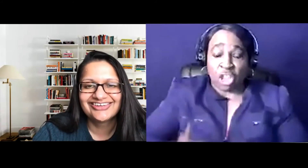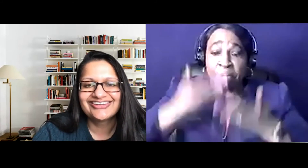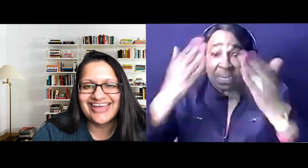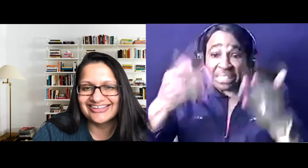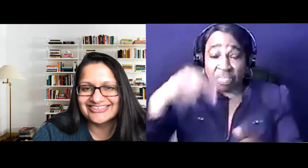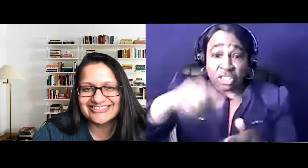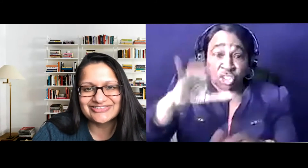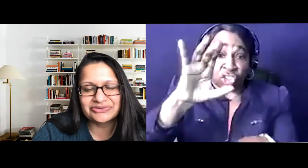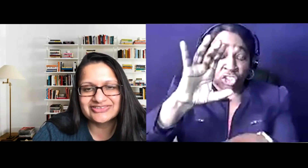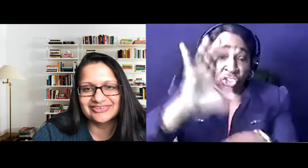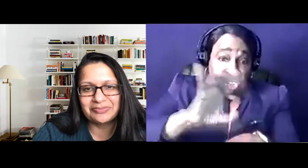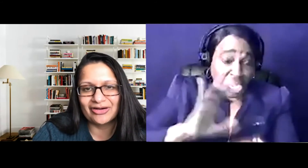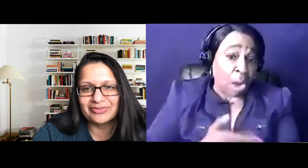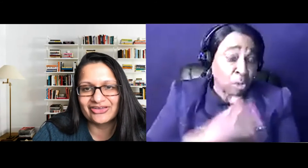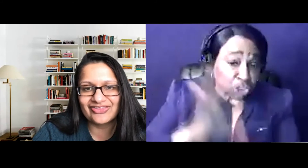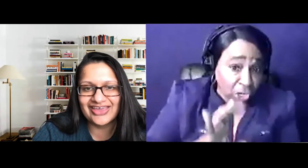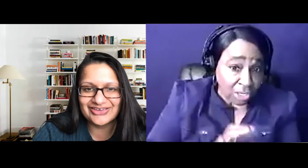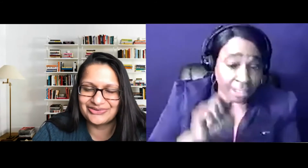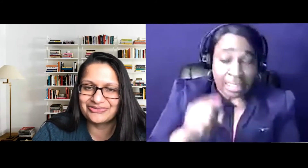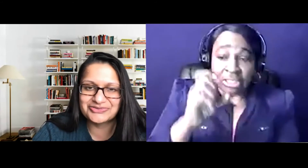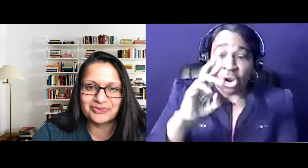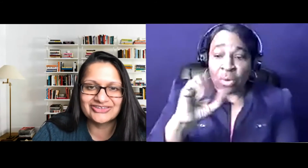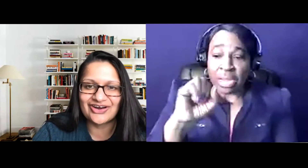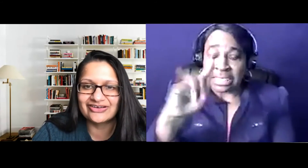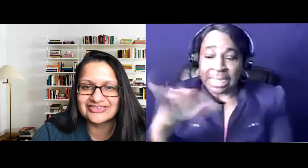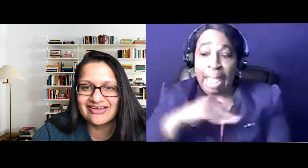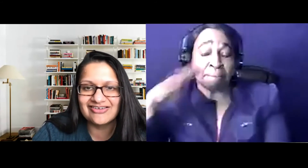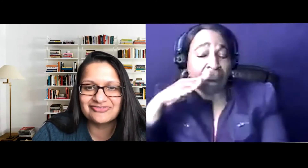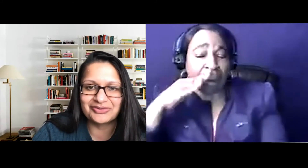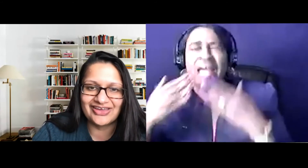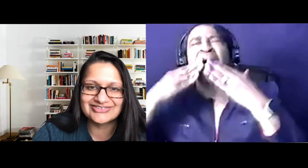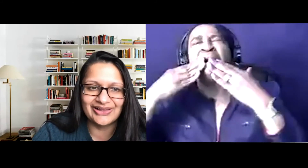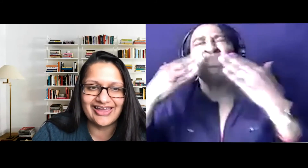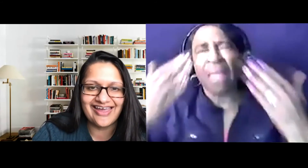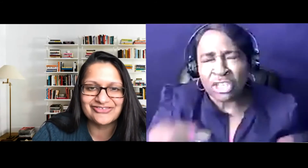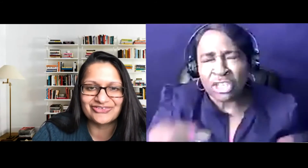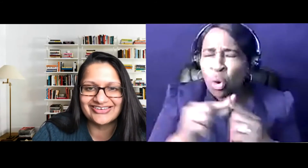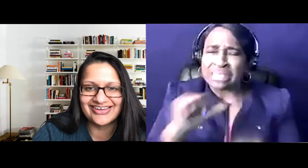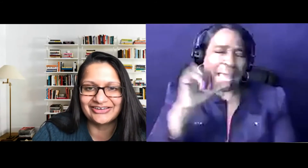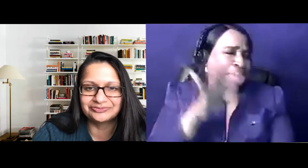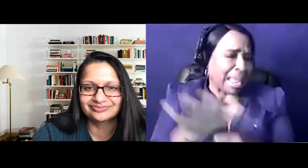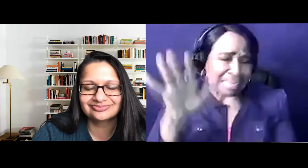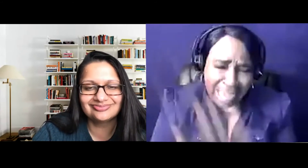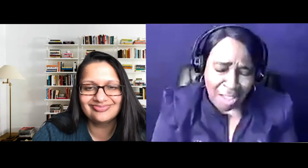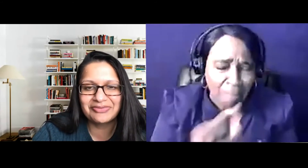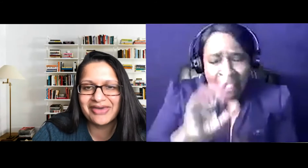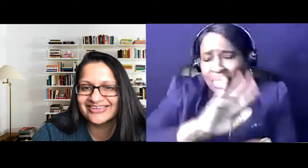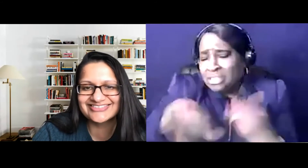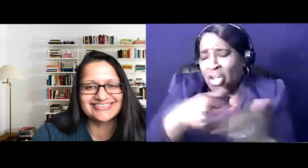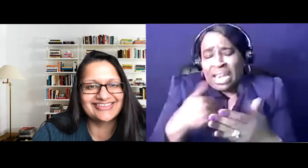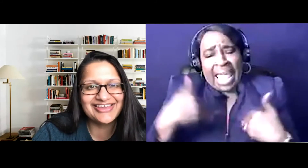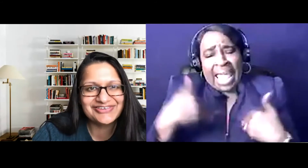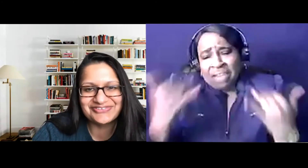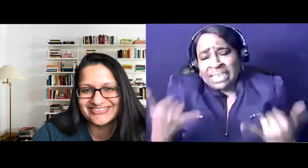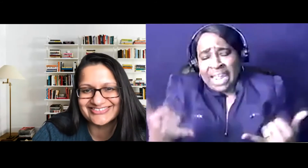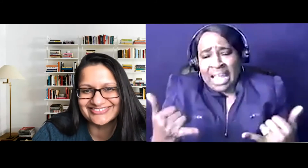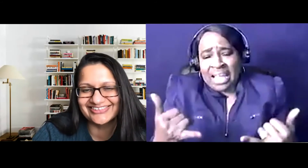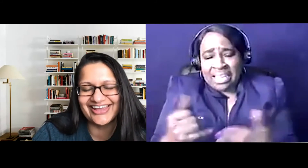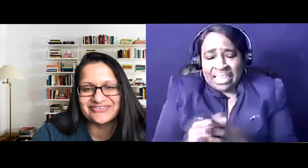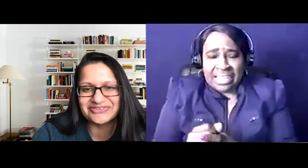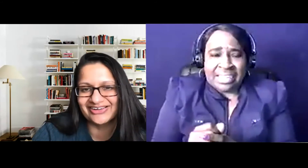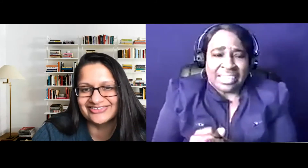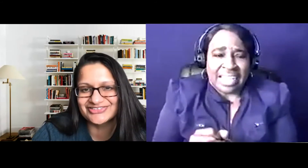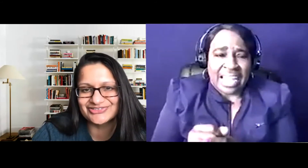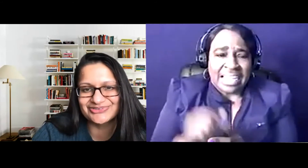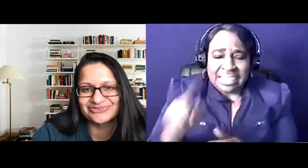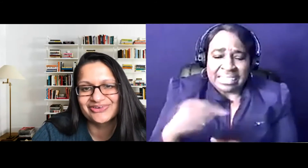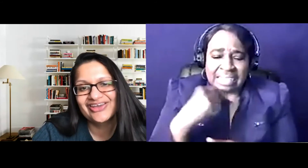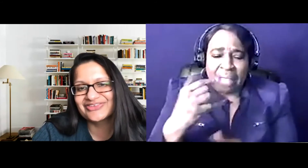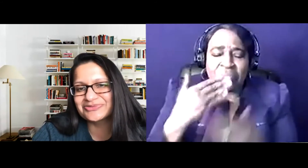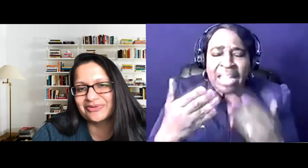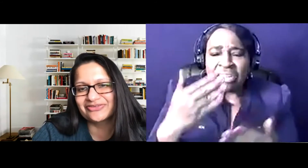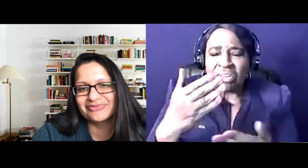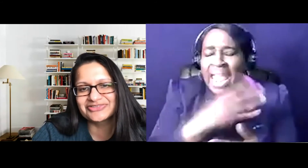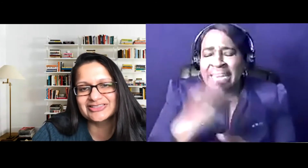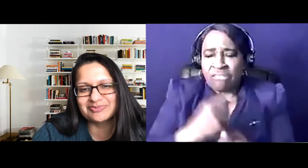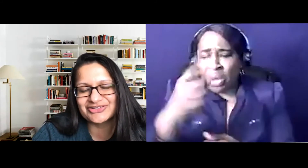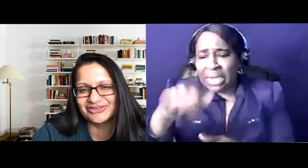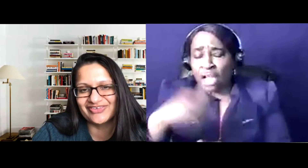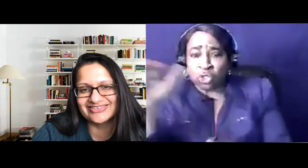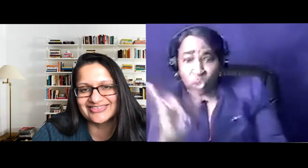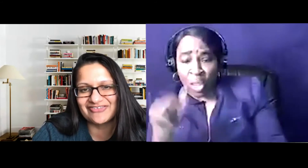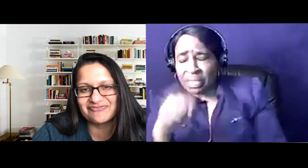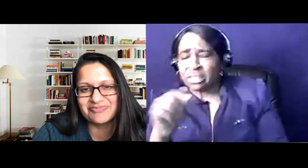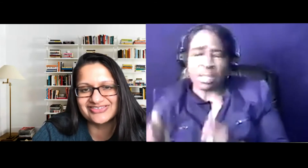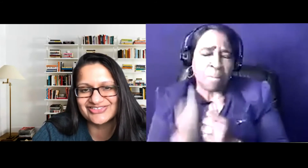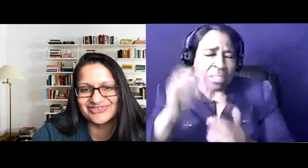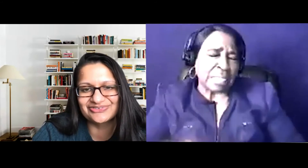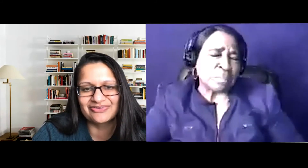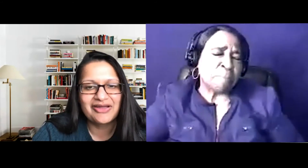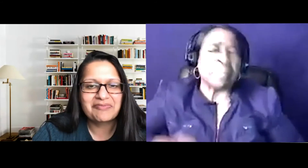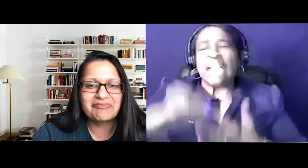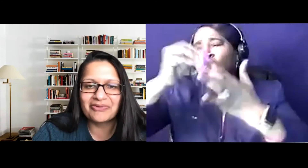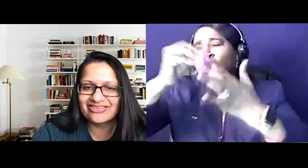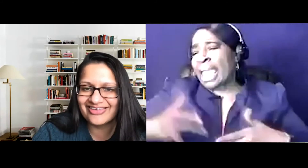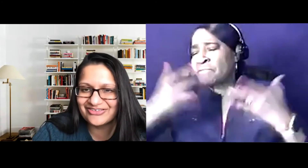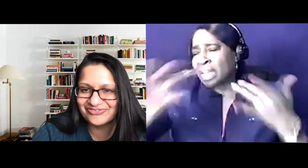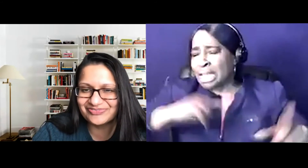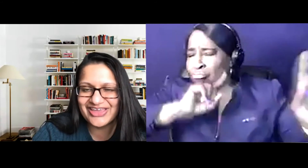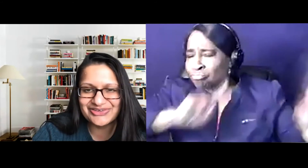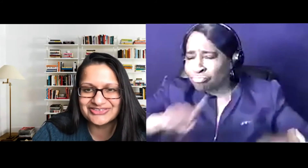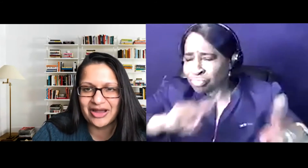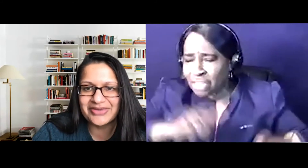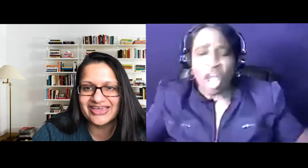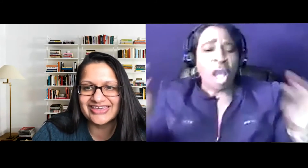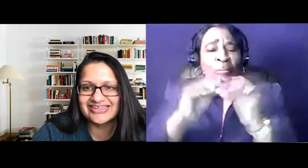Natalie says, "Crystal and Barbara, "Thank you. Those words aren't enough, but that is all I have right now." Meg says, "Thank you, Crystal and everyone else, too. This was one of the most special events that I've been to." More "thank you"s coming in.